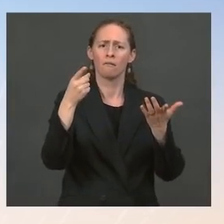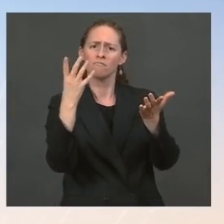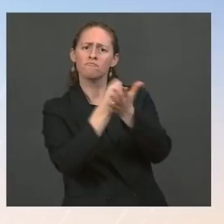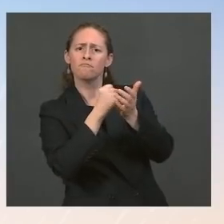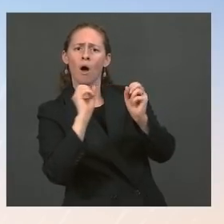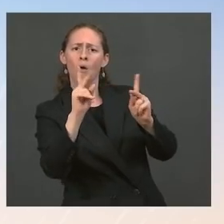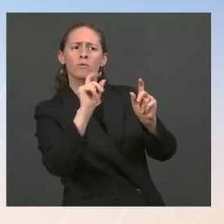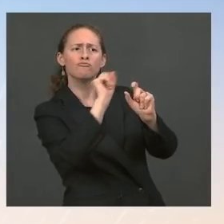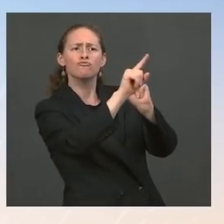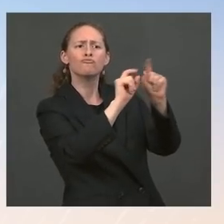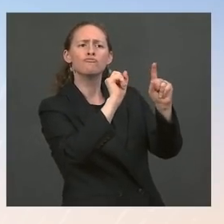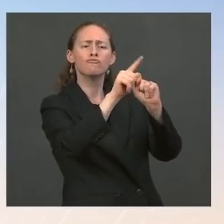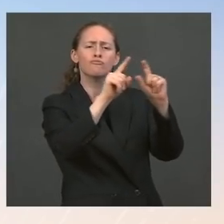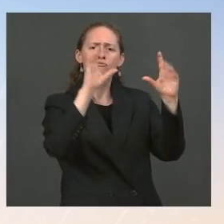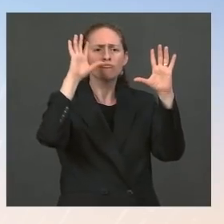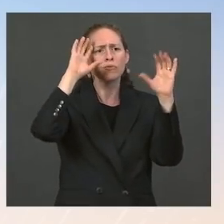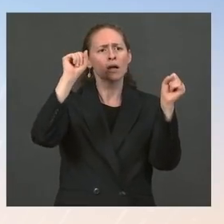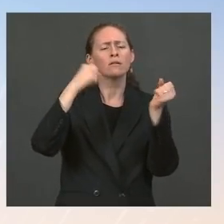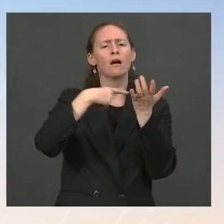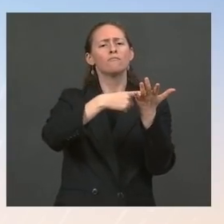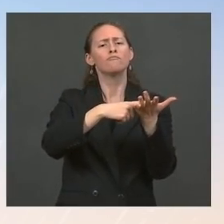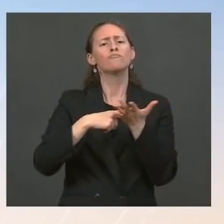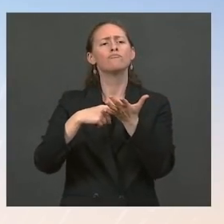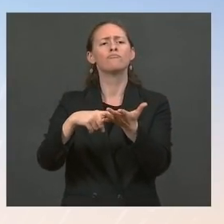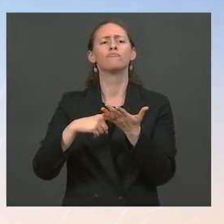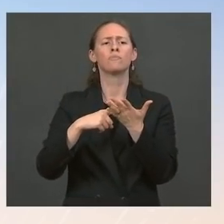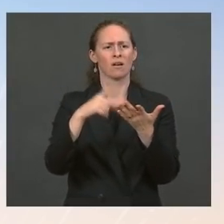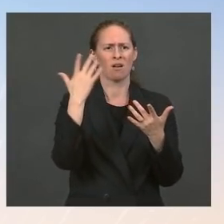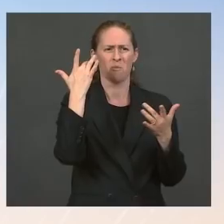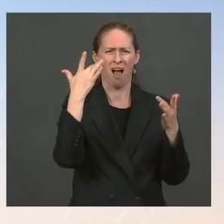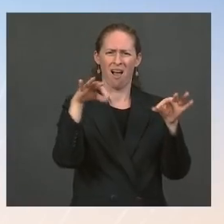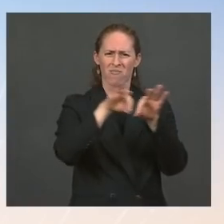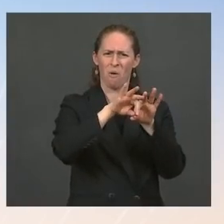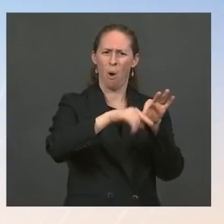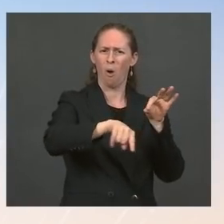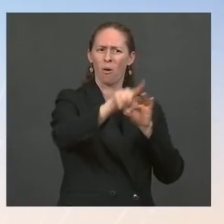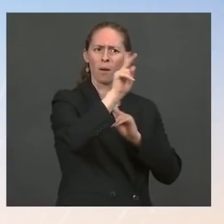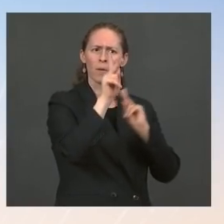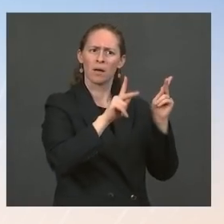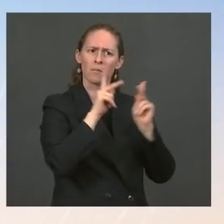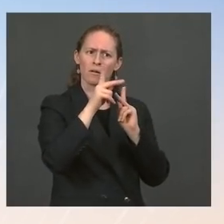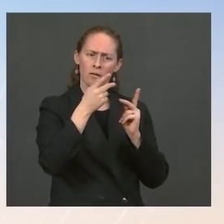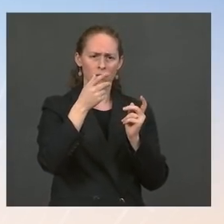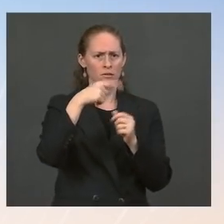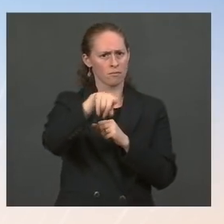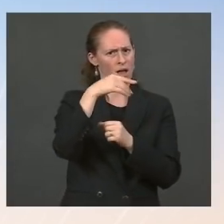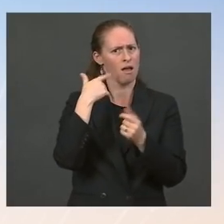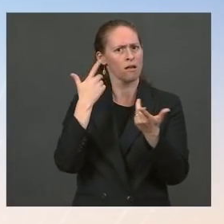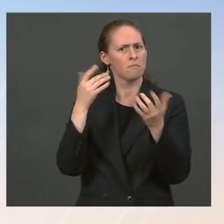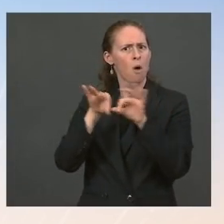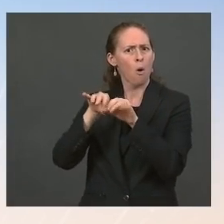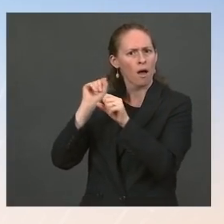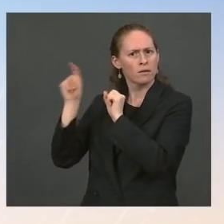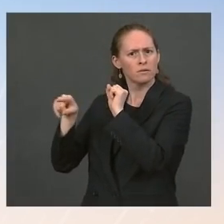and why they're of importance to the American people, and raise questions, of course, as you want to raise them. So, the President had planned, of course,